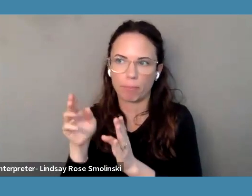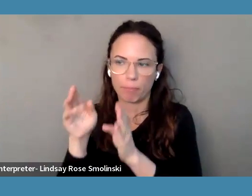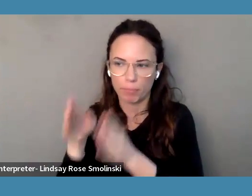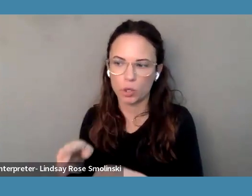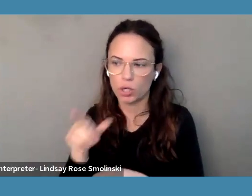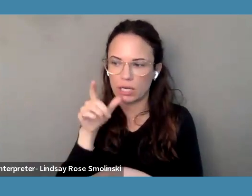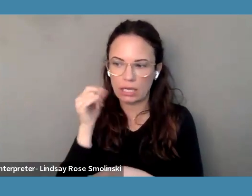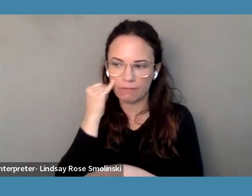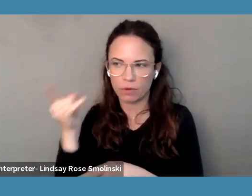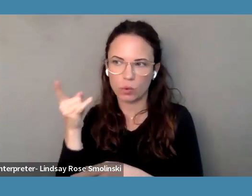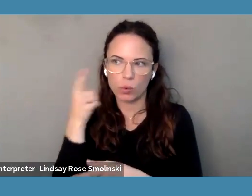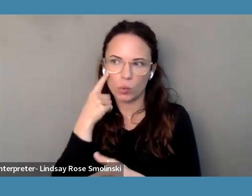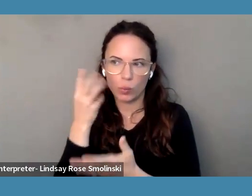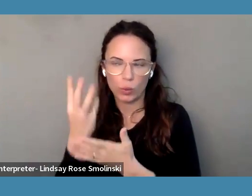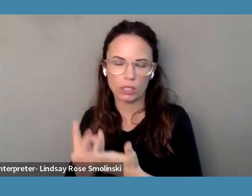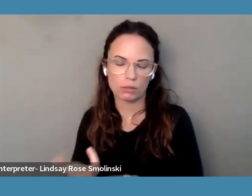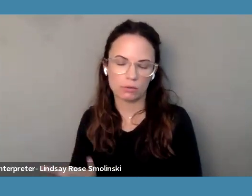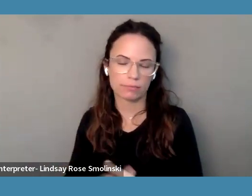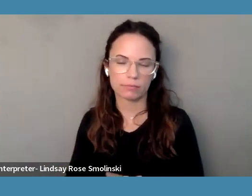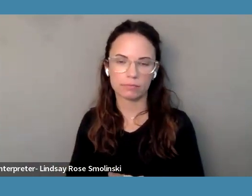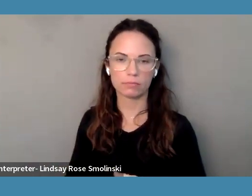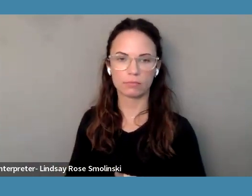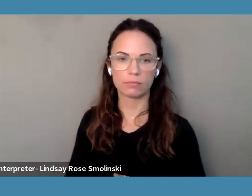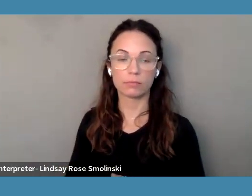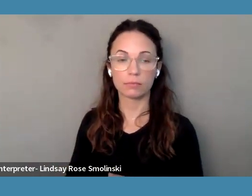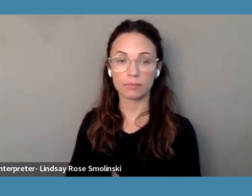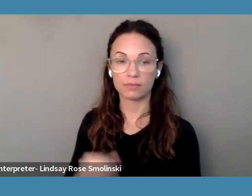If they have testimony that would be helpful